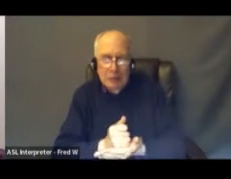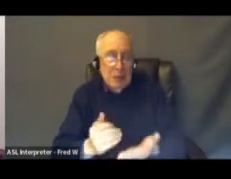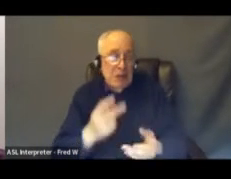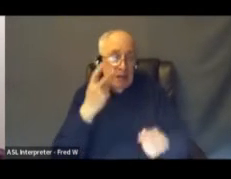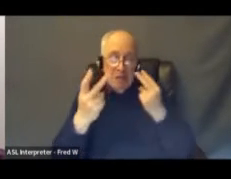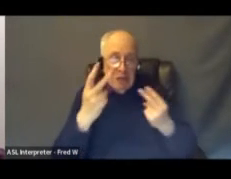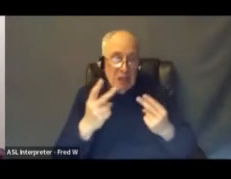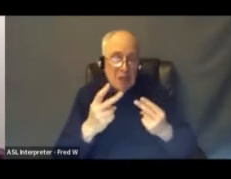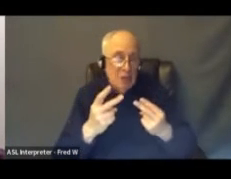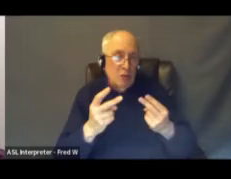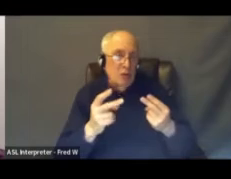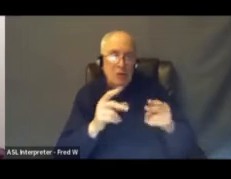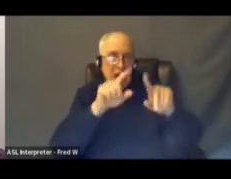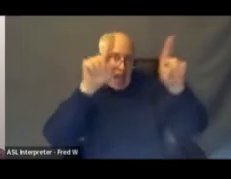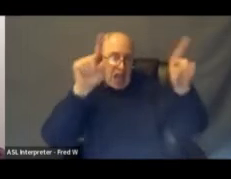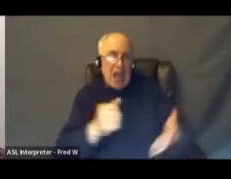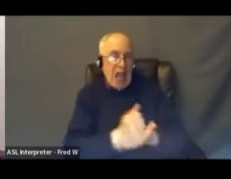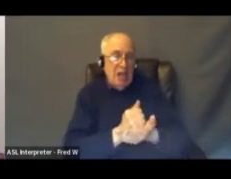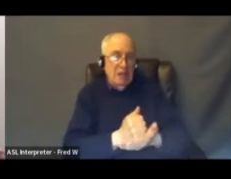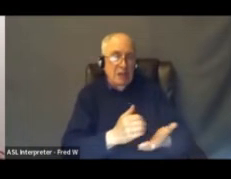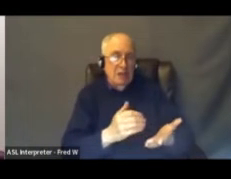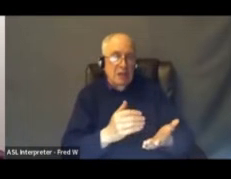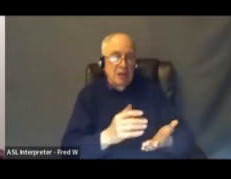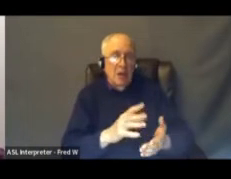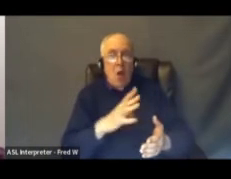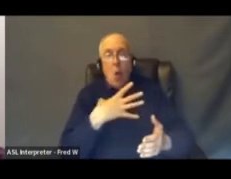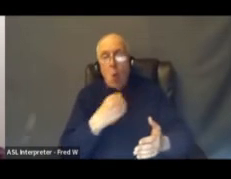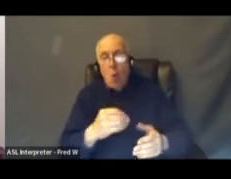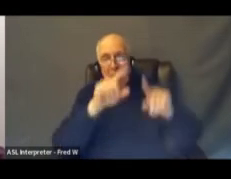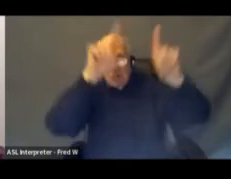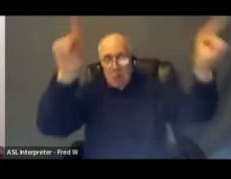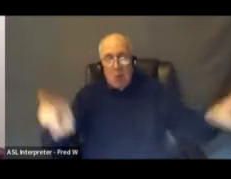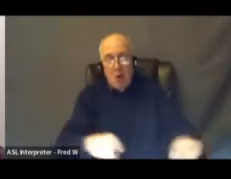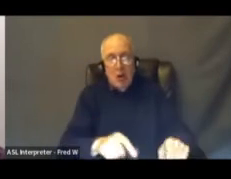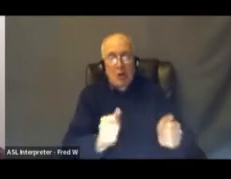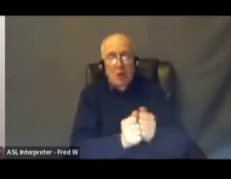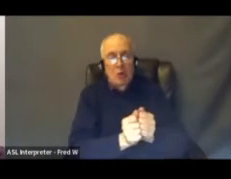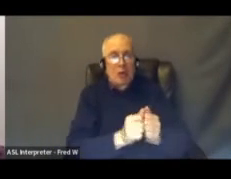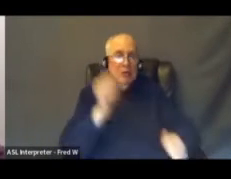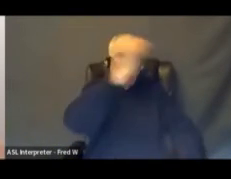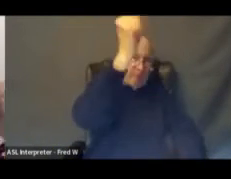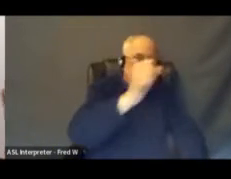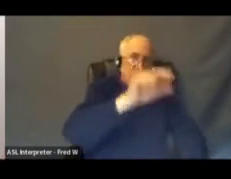for memory, like setting up a whiteboard with dry erase markers or you know those big